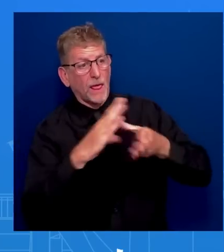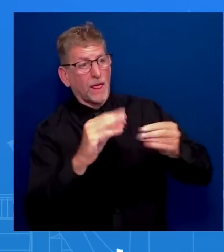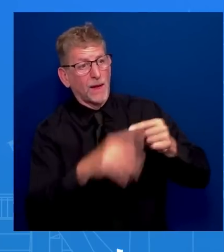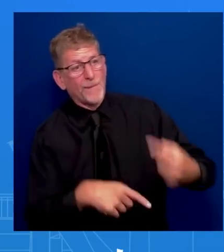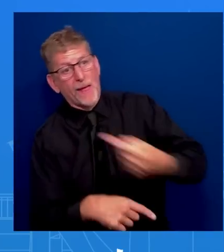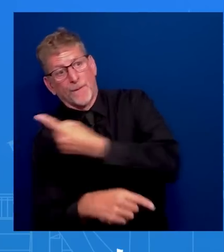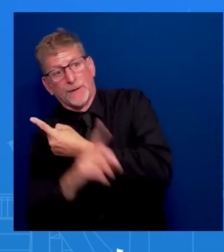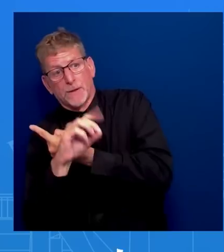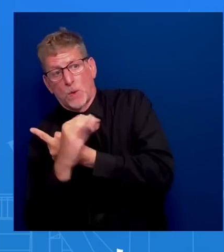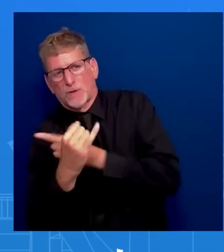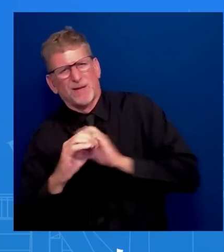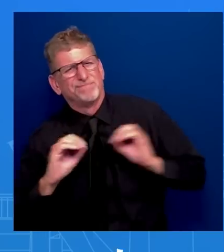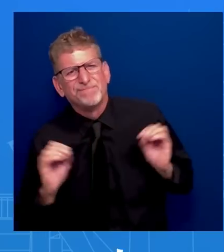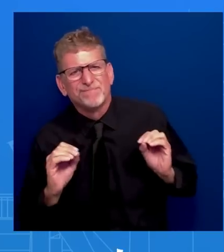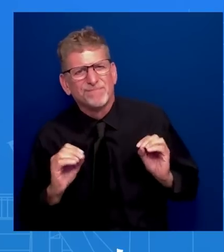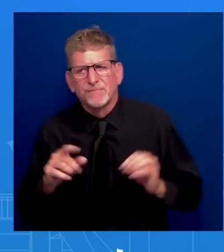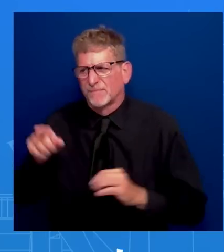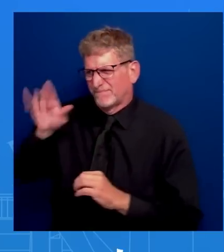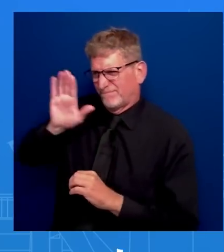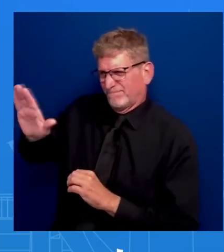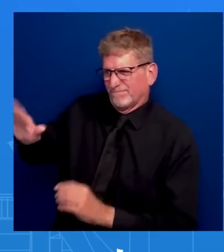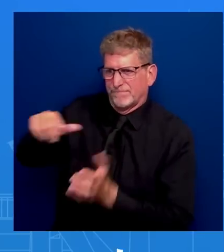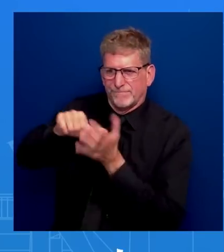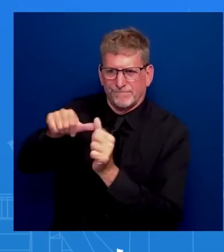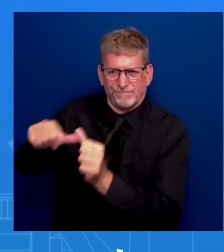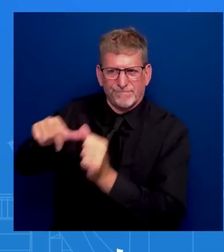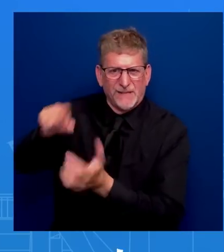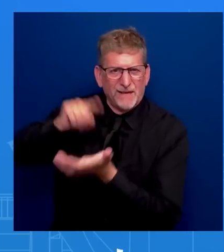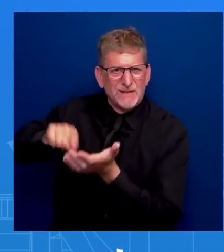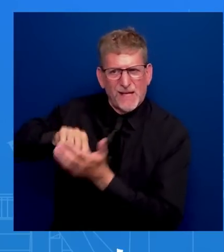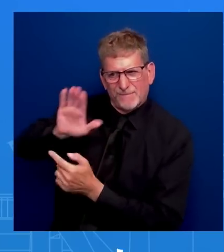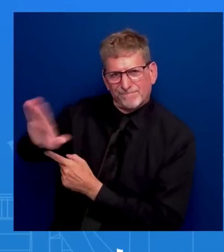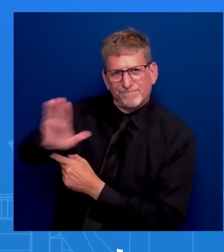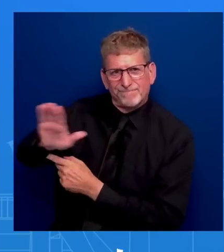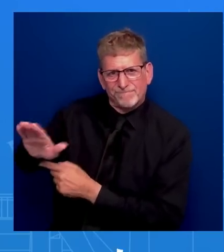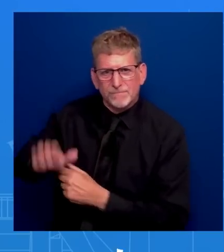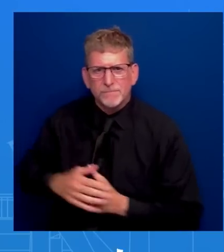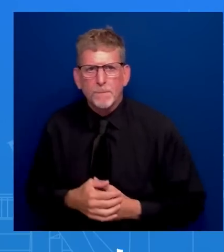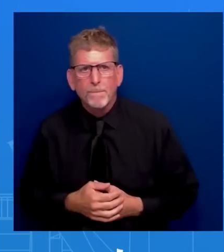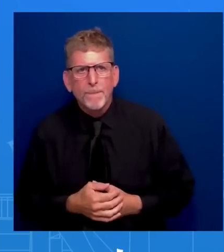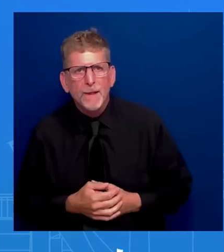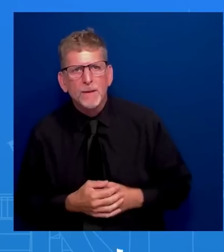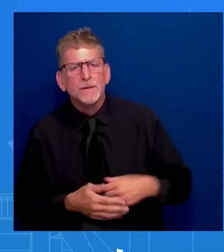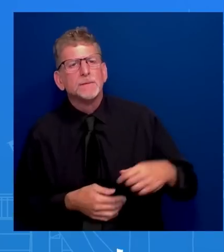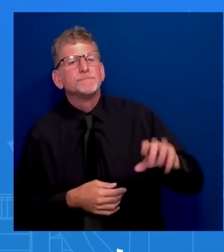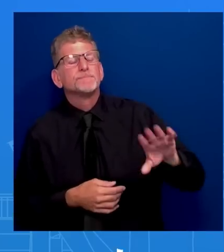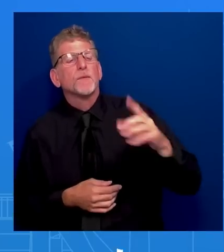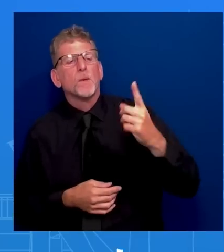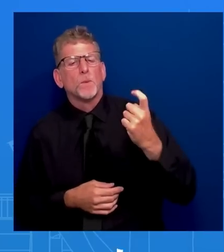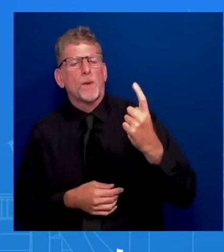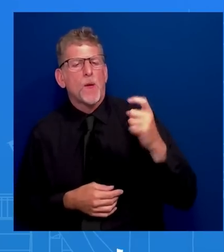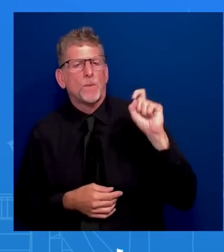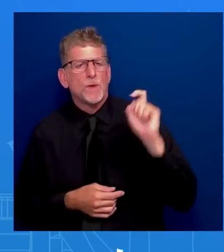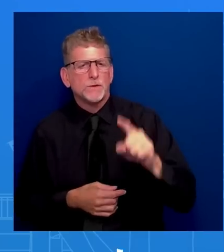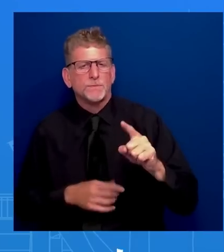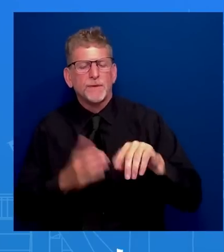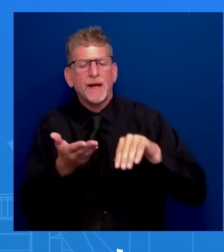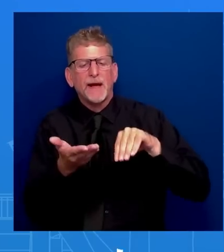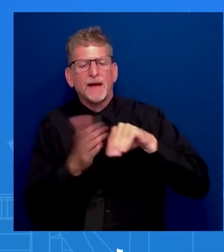The Press: And just one more about the Inflation Reduction Act. Who around here decided that Americans were crying out for more interaction with the IRS?